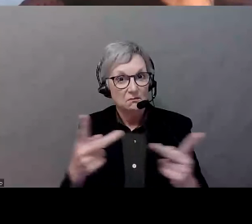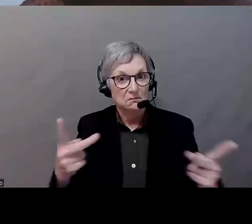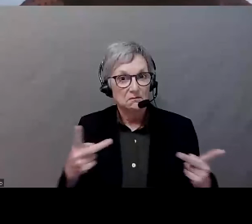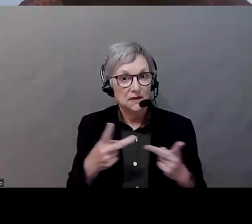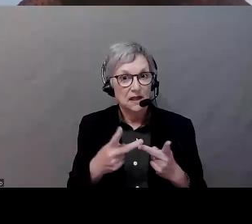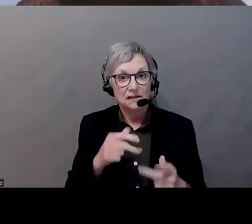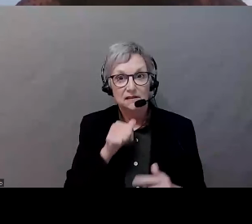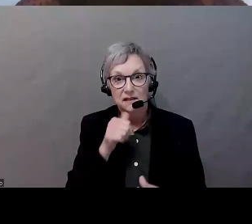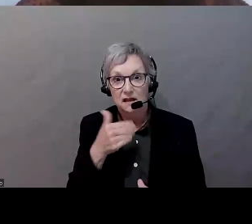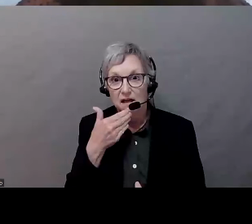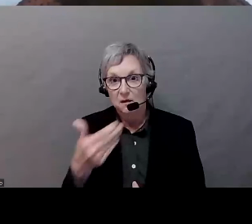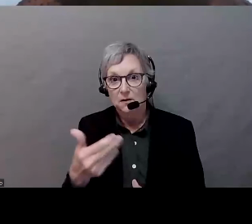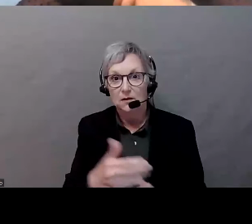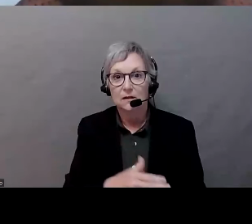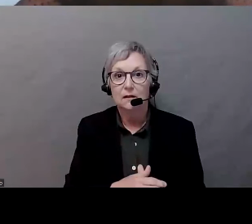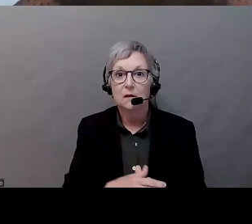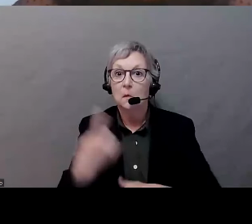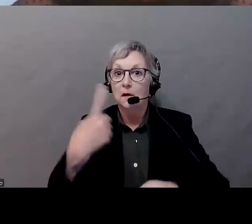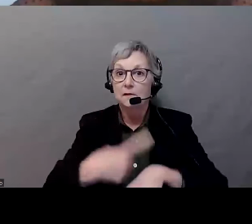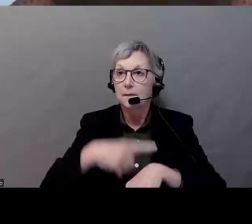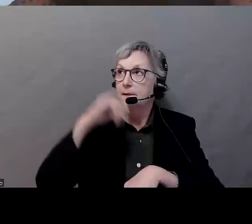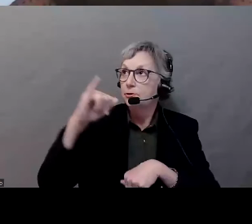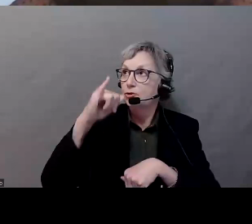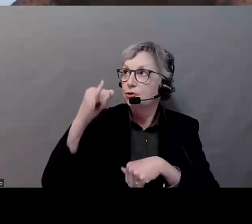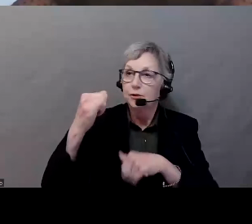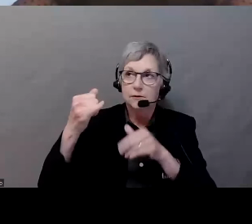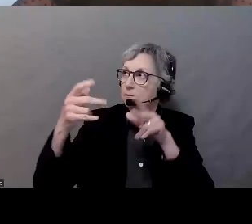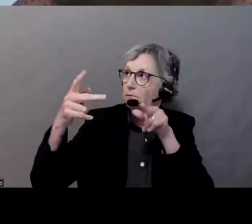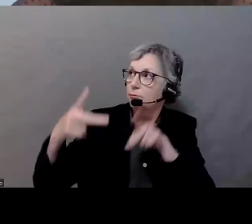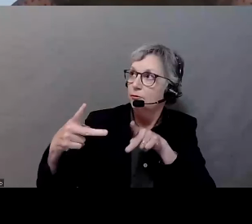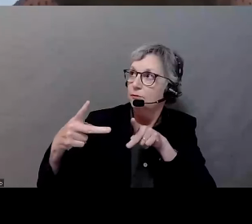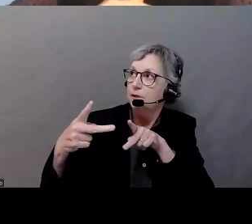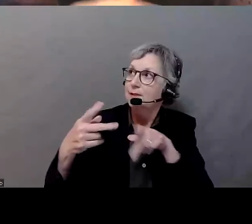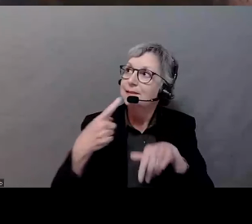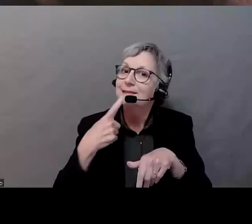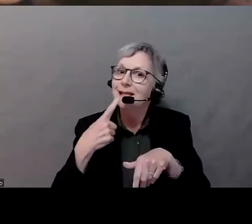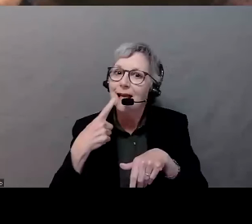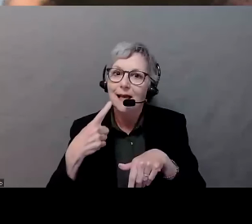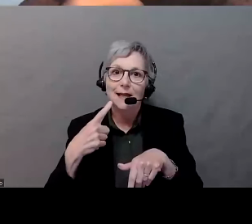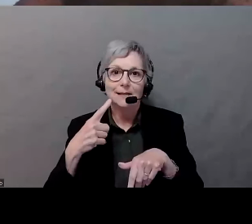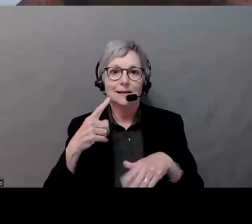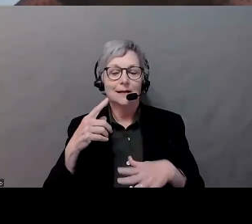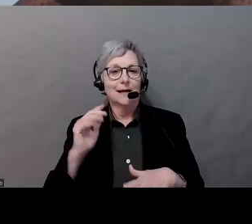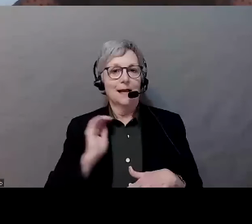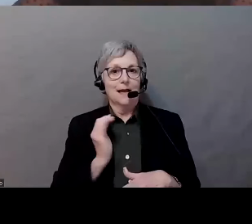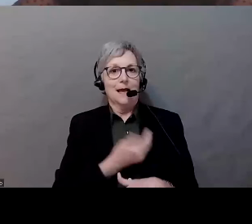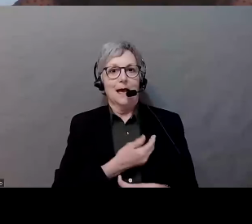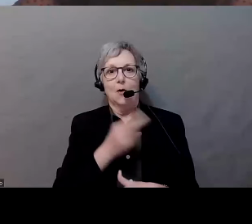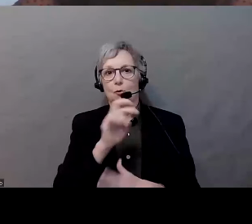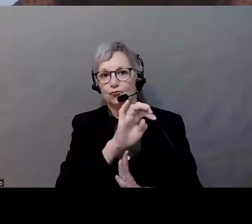AT ONE POINT THEY TOLD US THAT THE RISK OF INJURY FOR STAFF IS